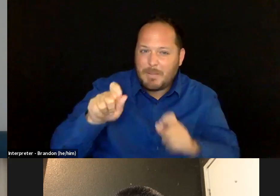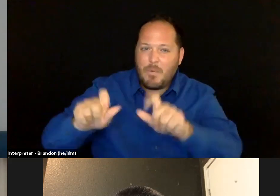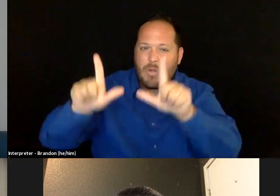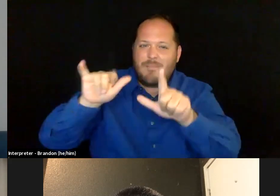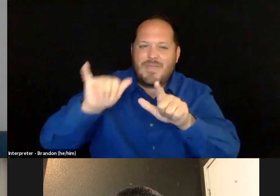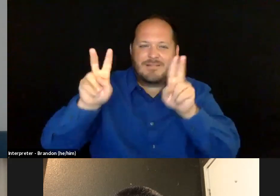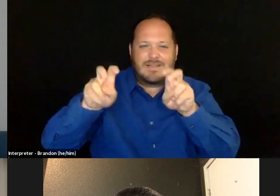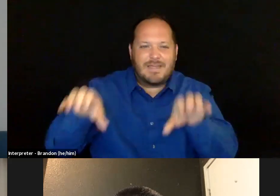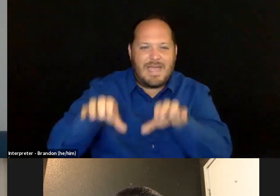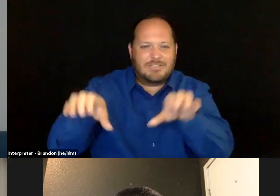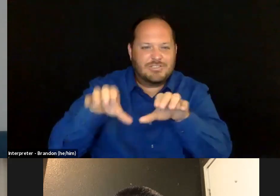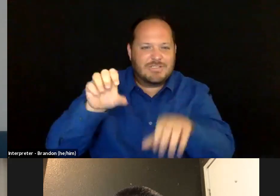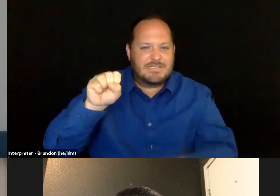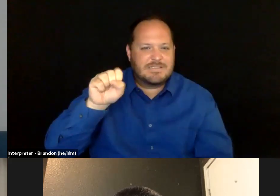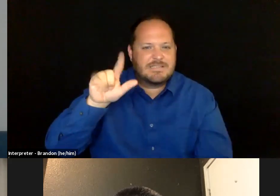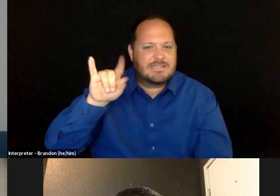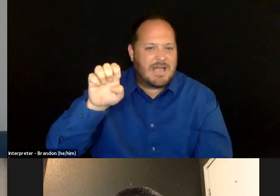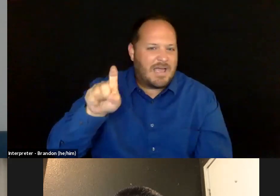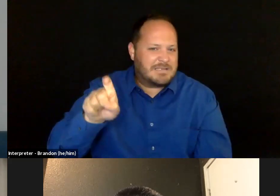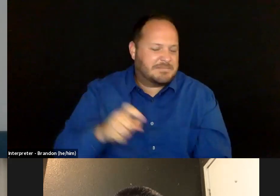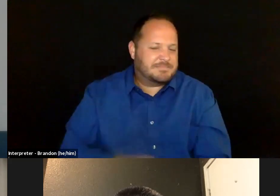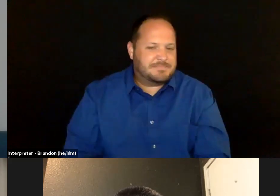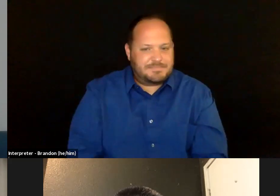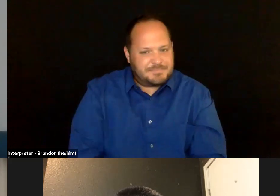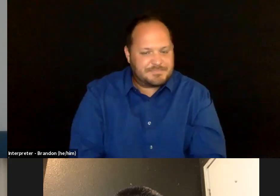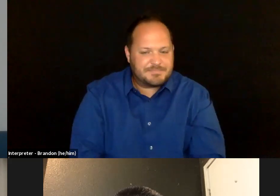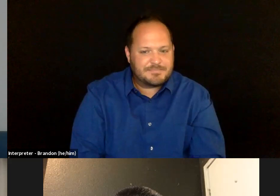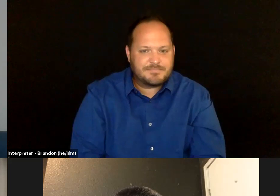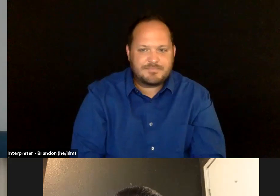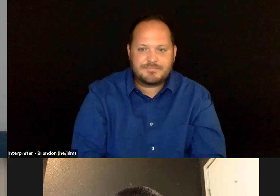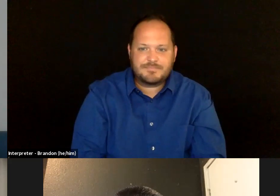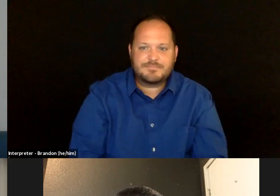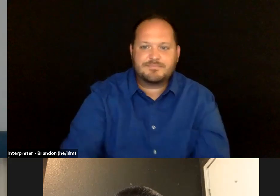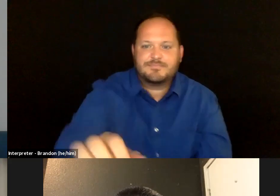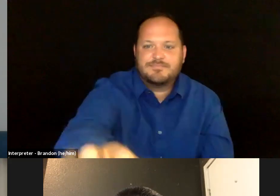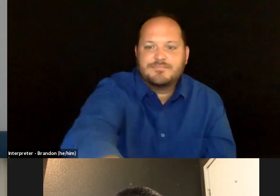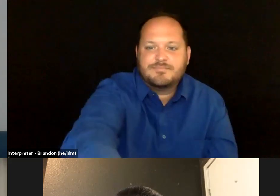The link for this action is on the screen here, and we'll share it in the chat as well.